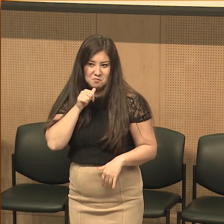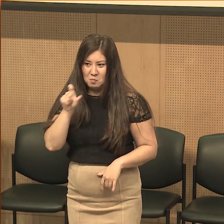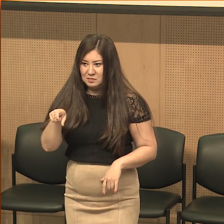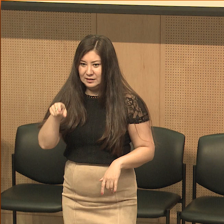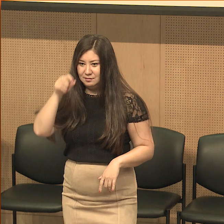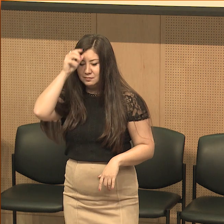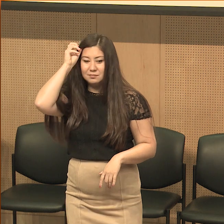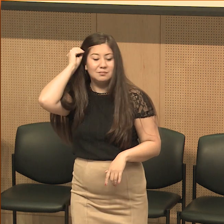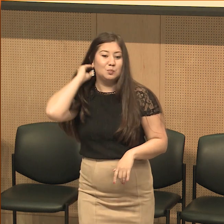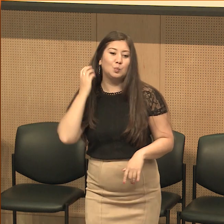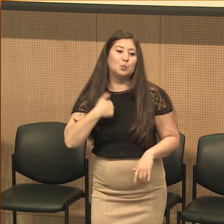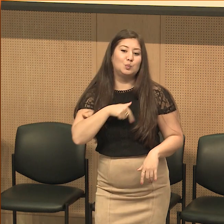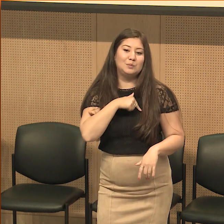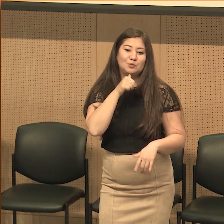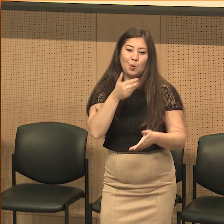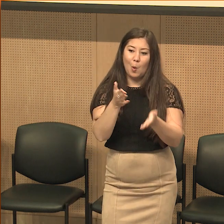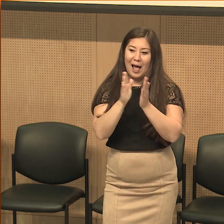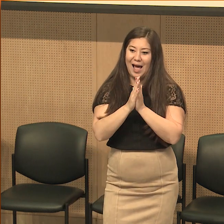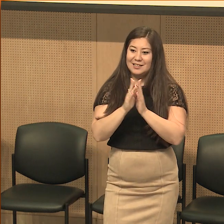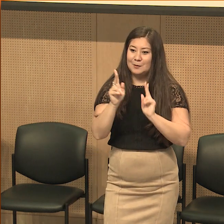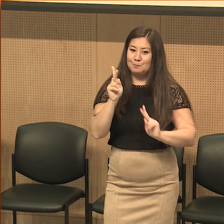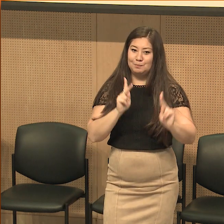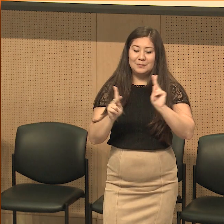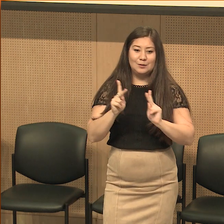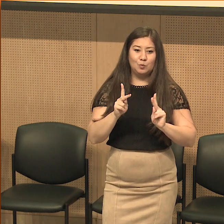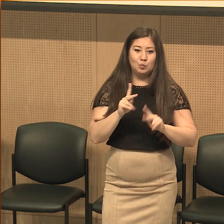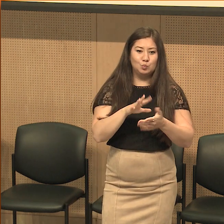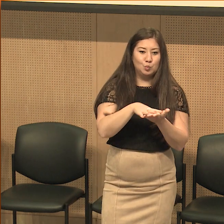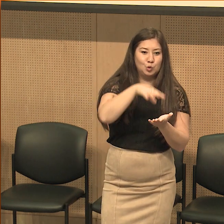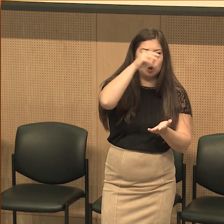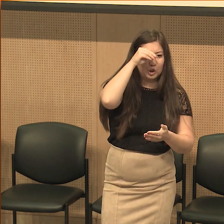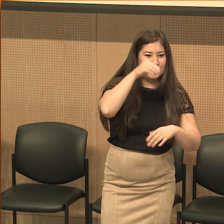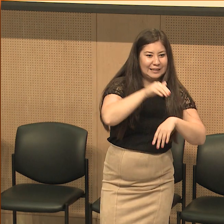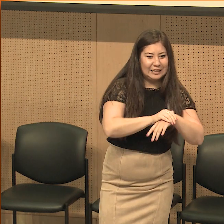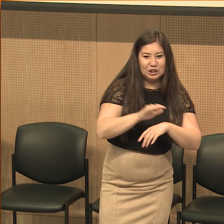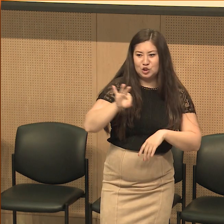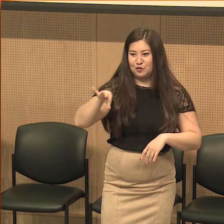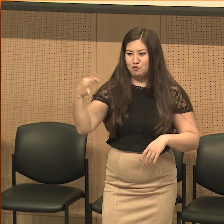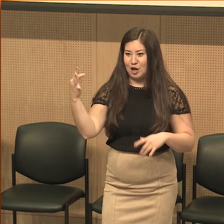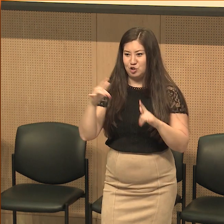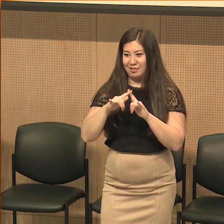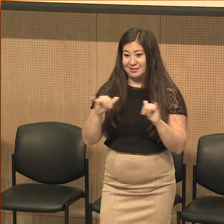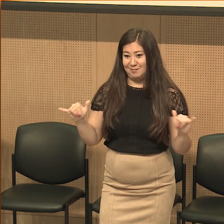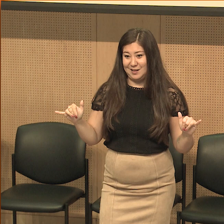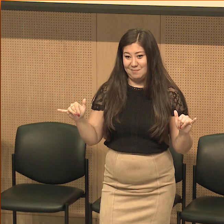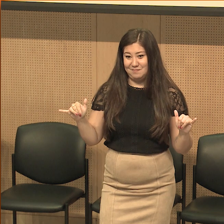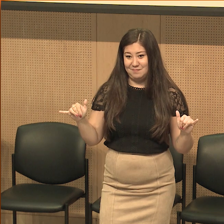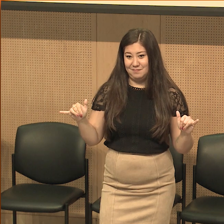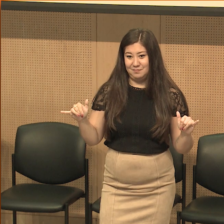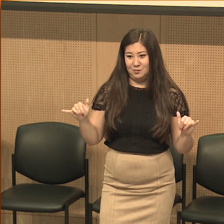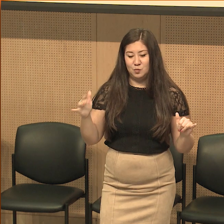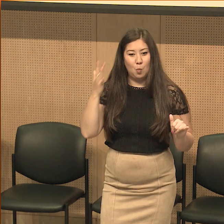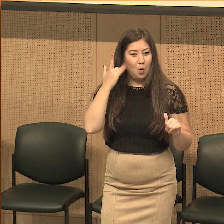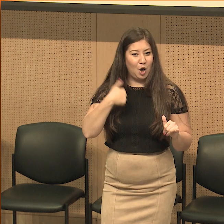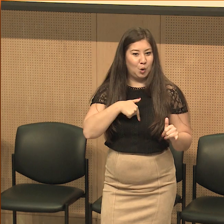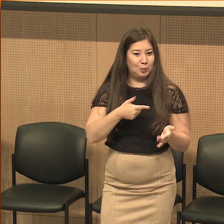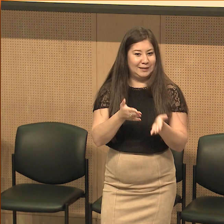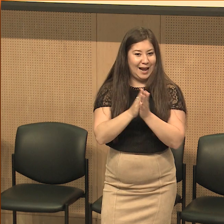and as they would be conveyed in American Sign Language. We wouldn't ask students to learn science and French at the same time,